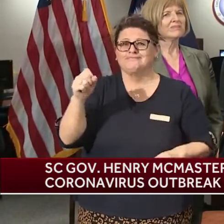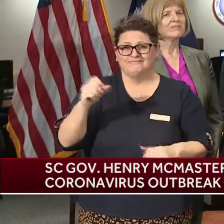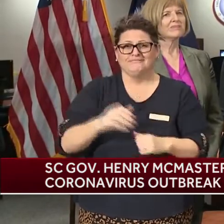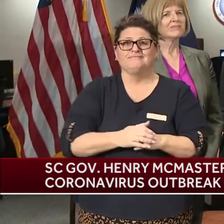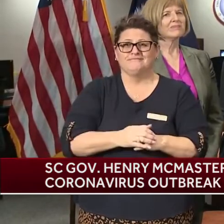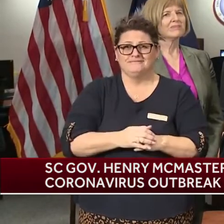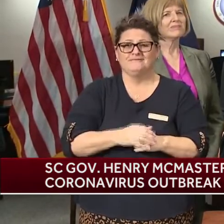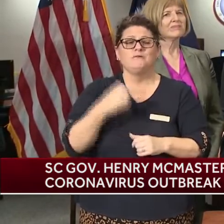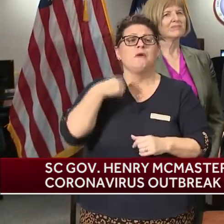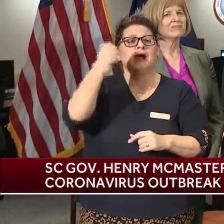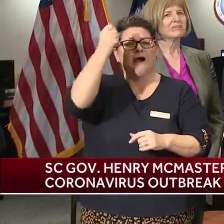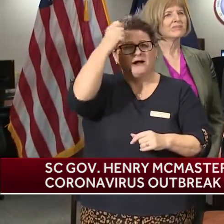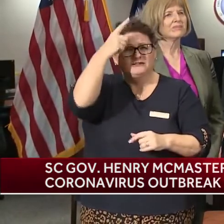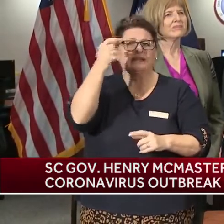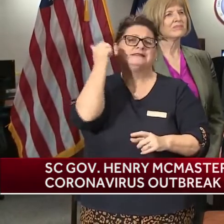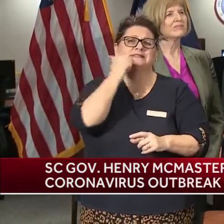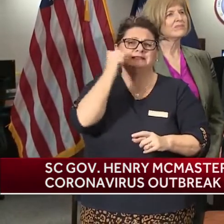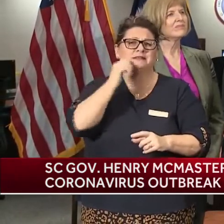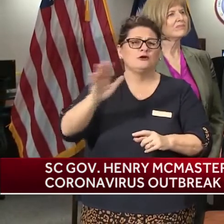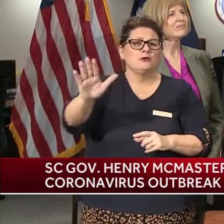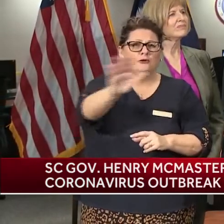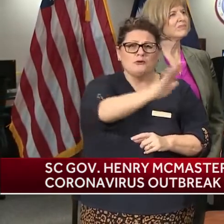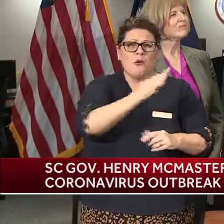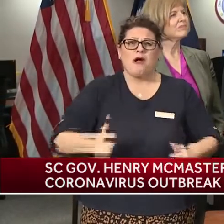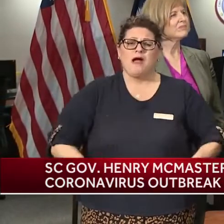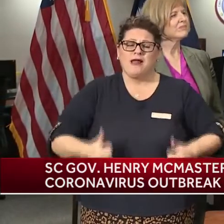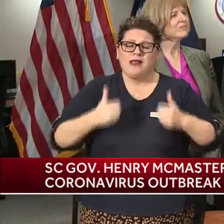REPUTATION WELL-DESERVED AS O DAILY LIVES ARE IMPAC